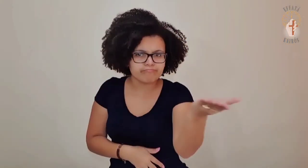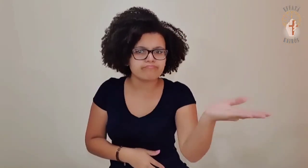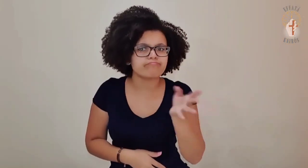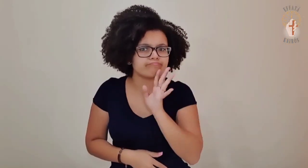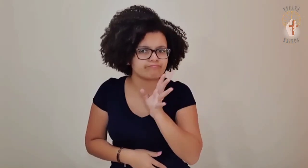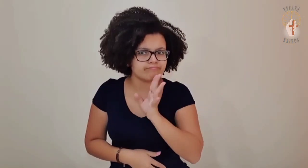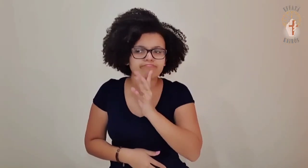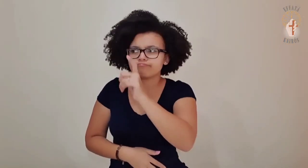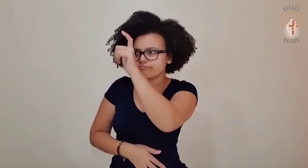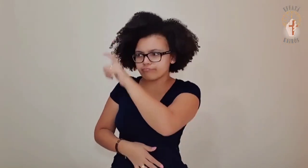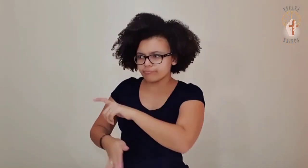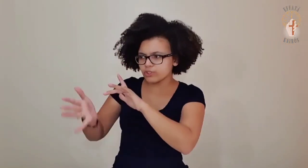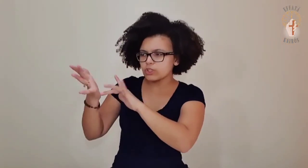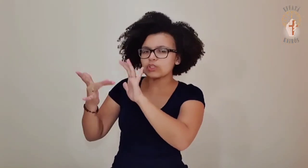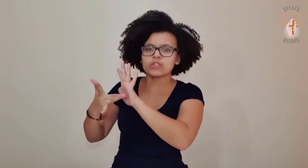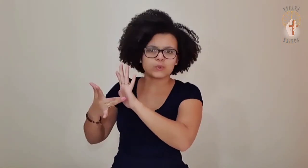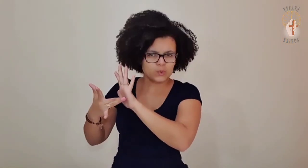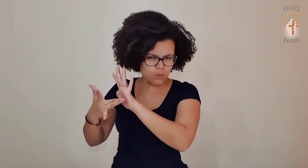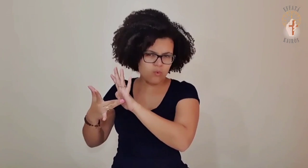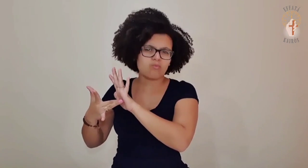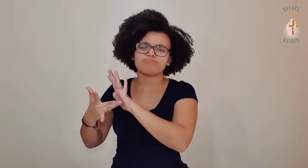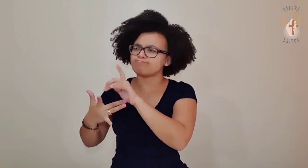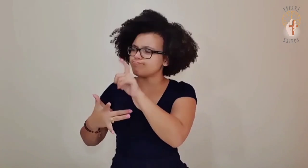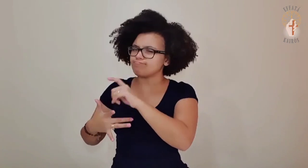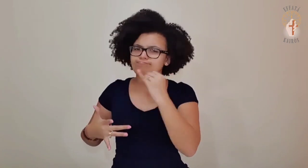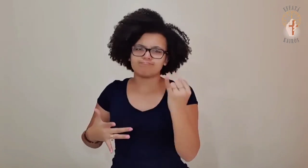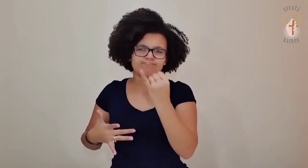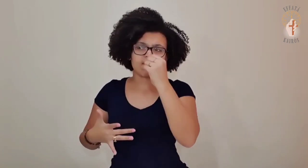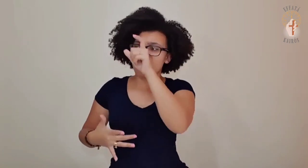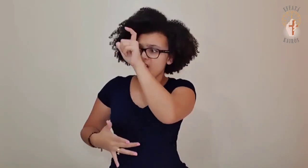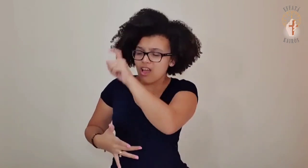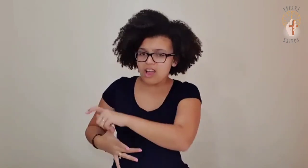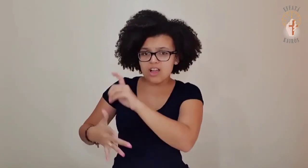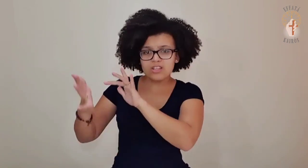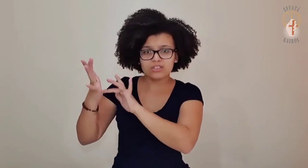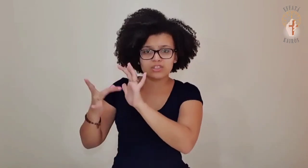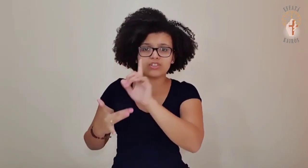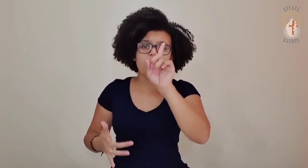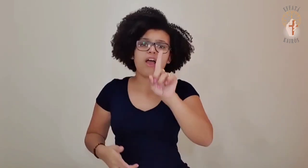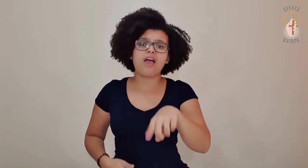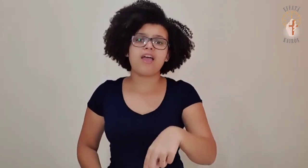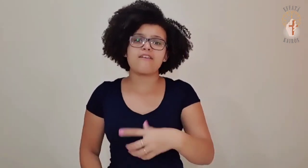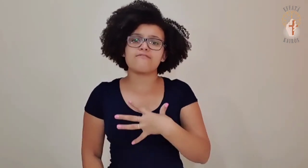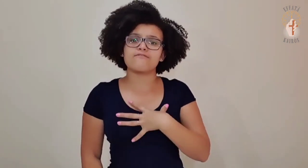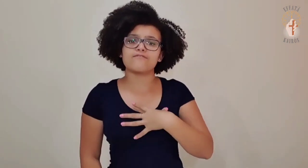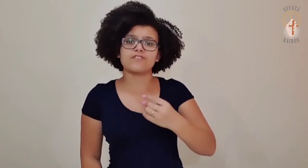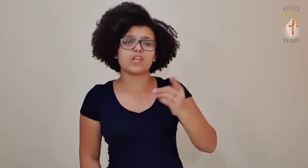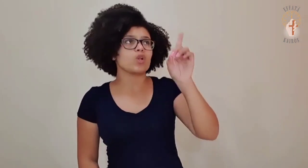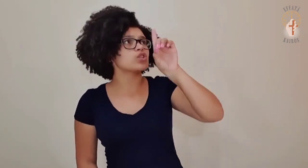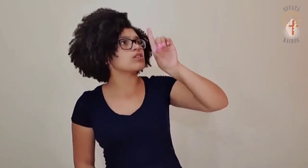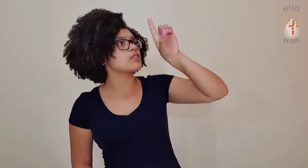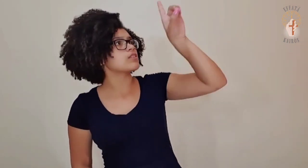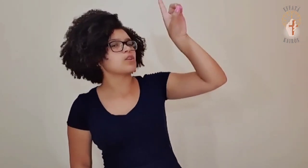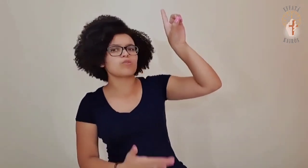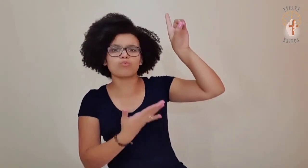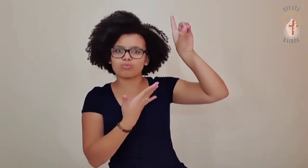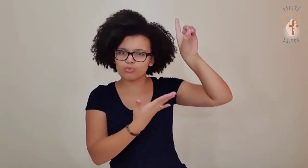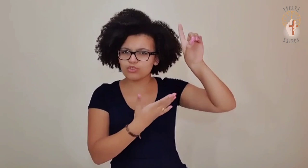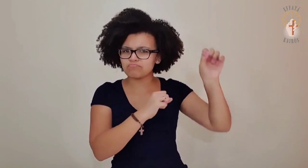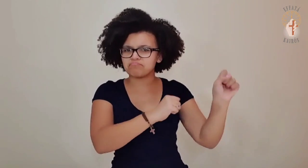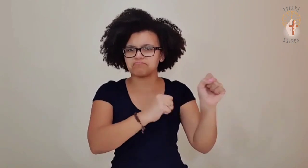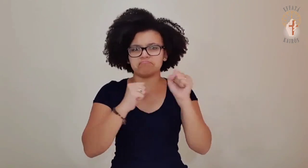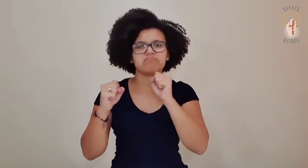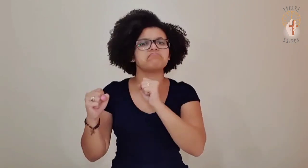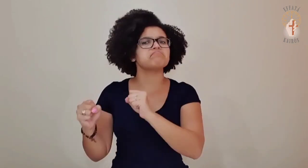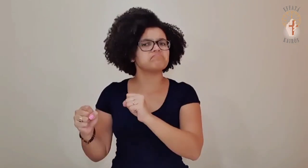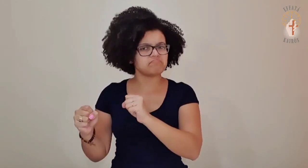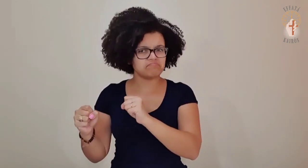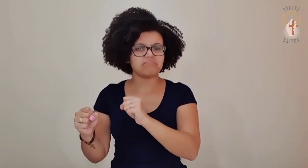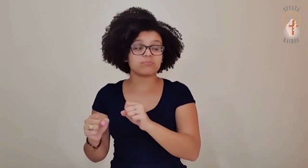will see that he (Jesus), of course, is the Son of God.